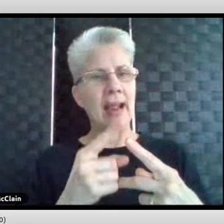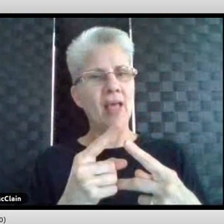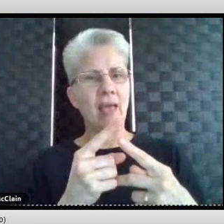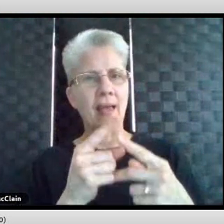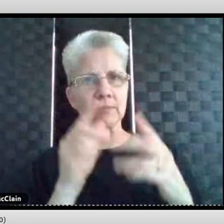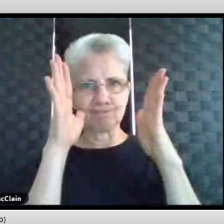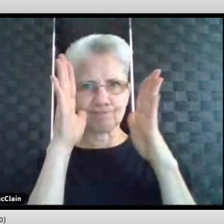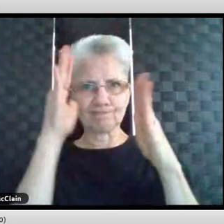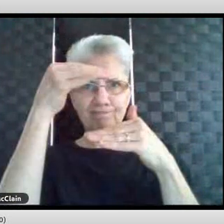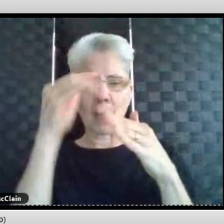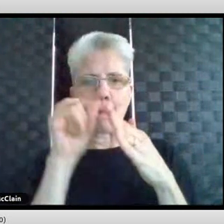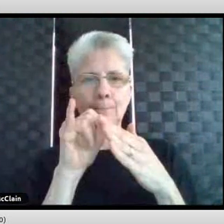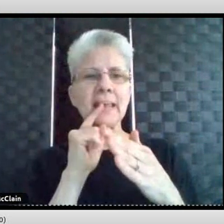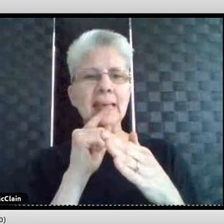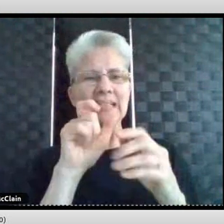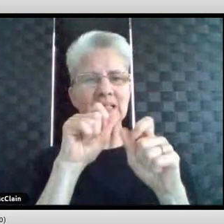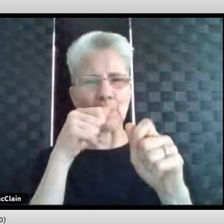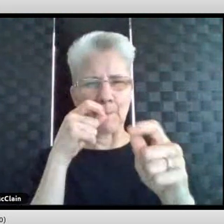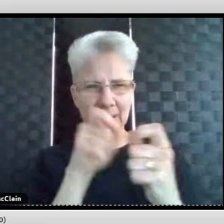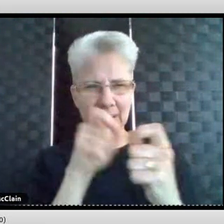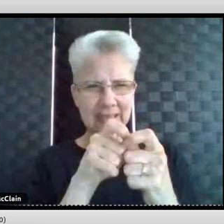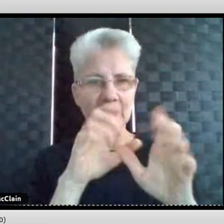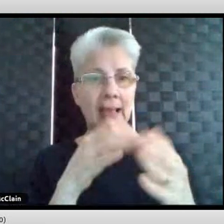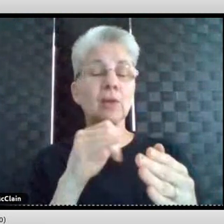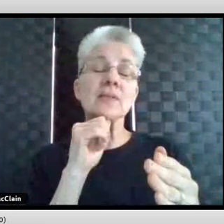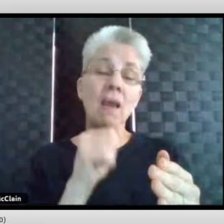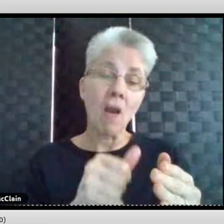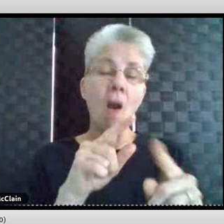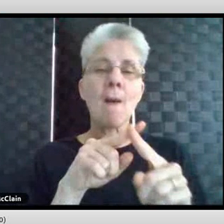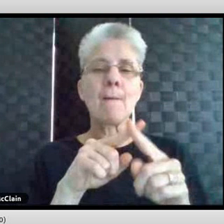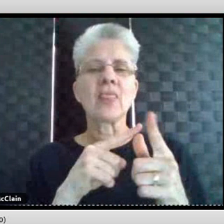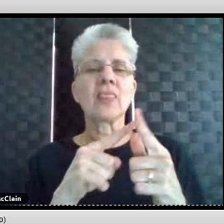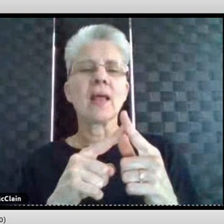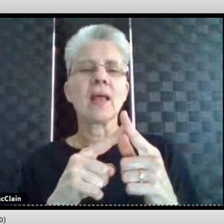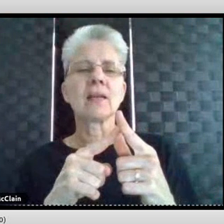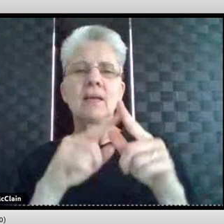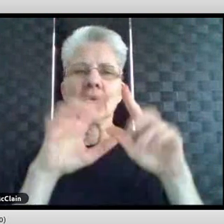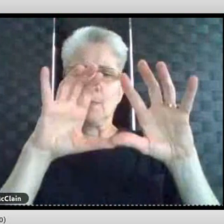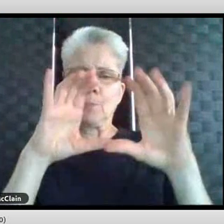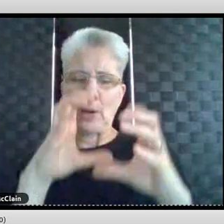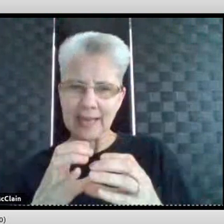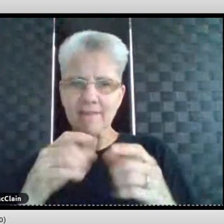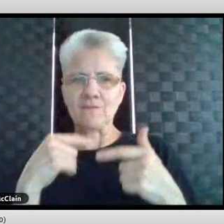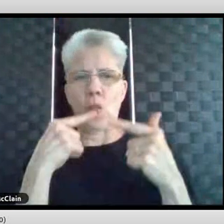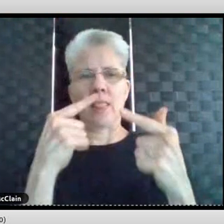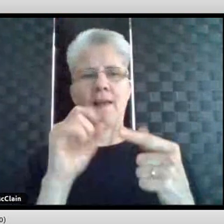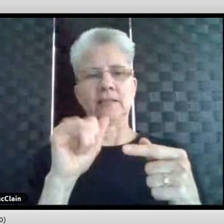about those being big categories, which they of course are, but then let's break it down to life stage.